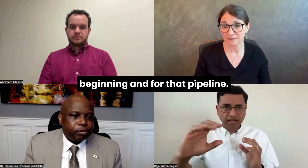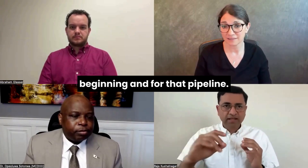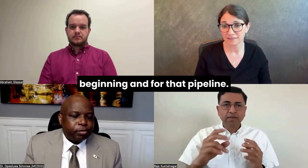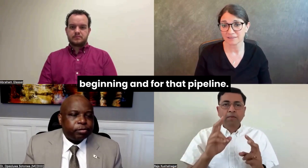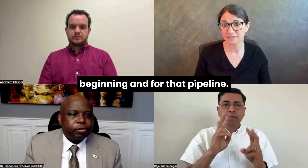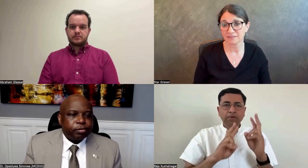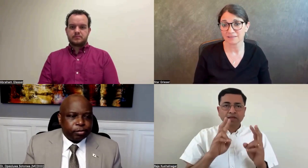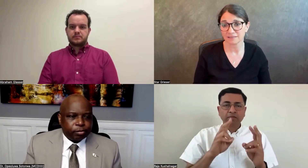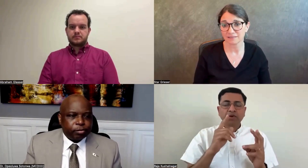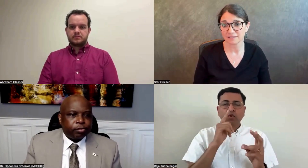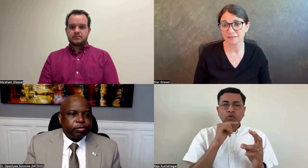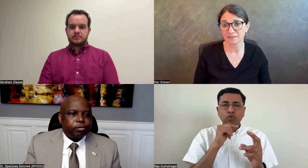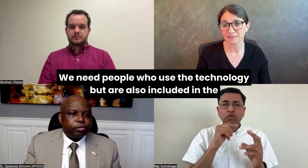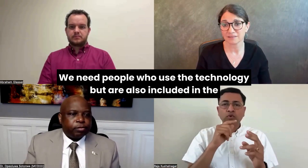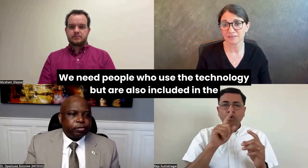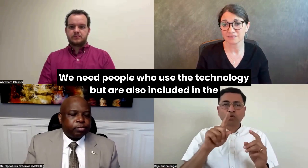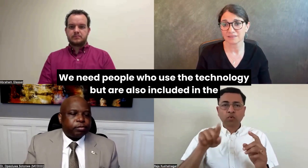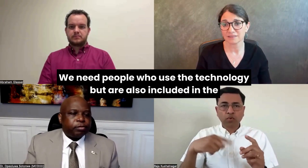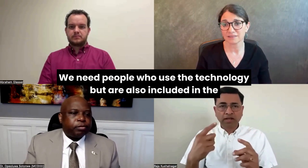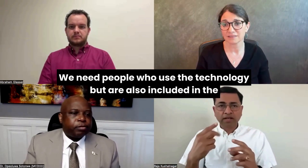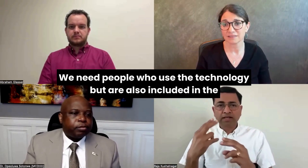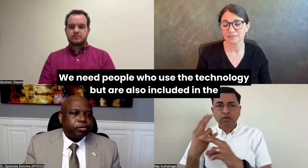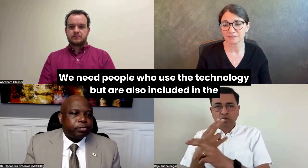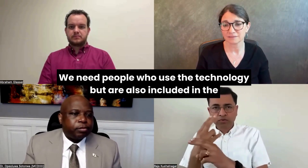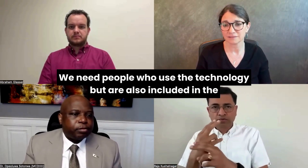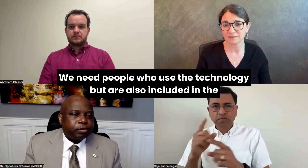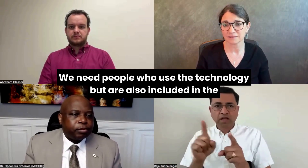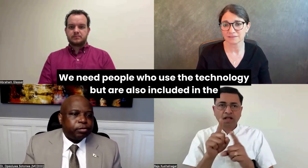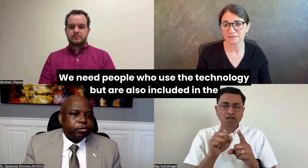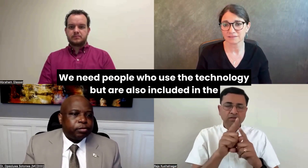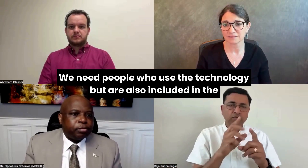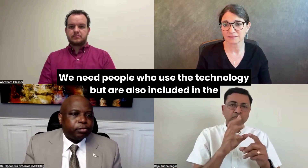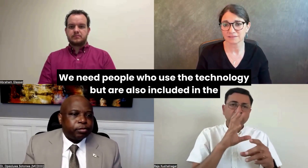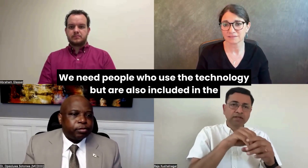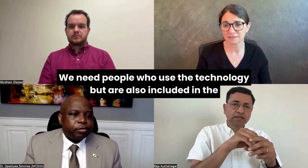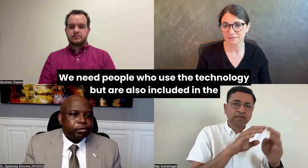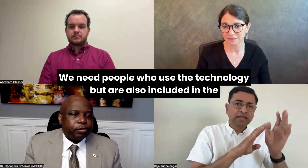We need people who use the technology but are also included in the